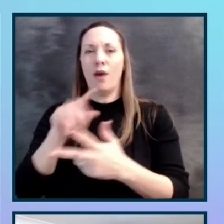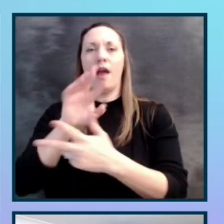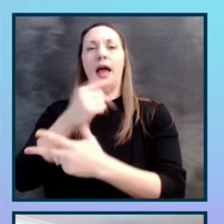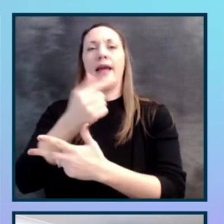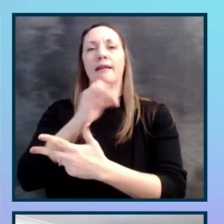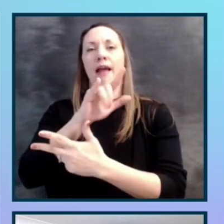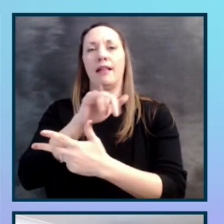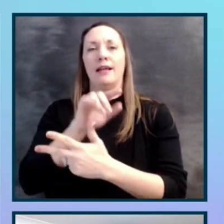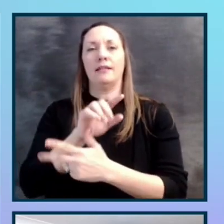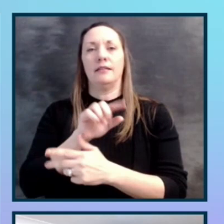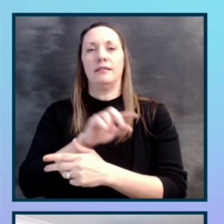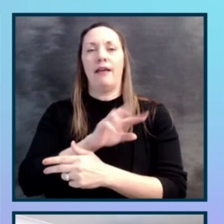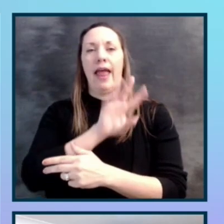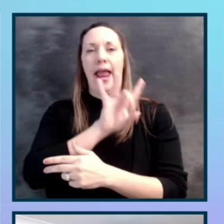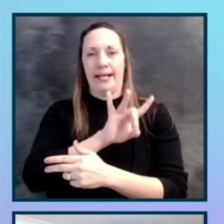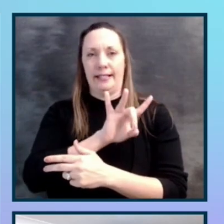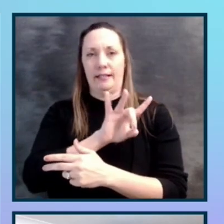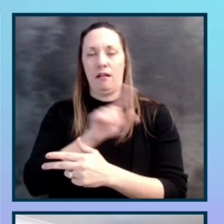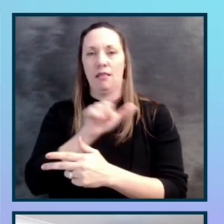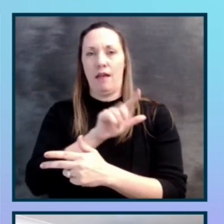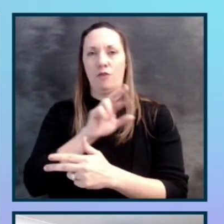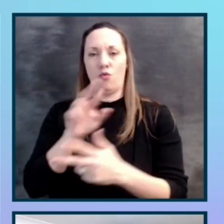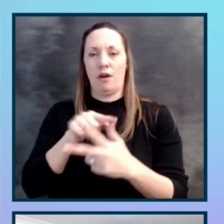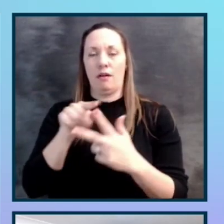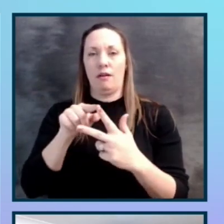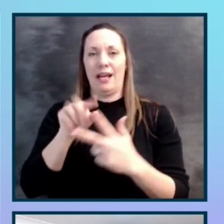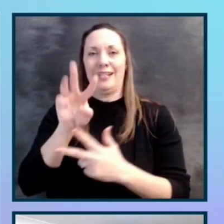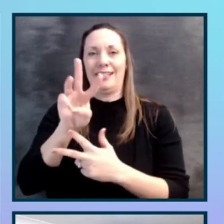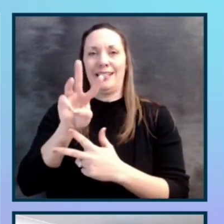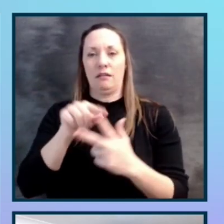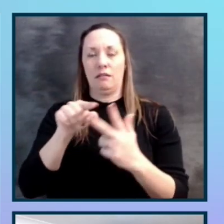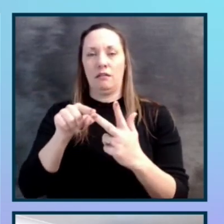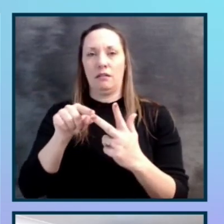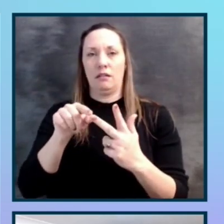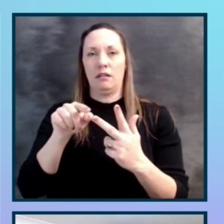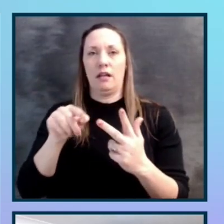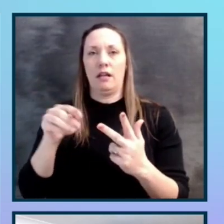A brig has six and a sloop has four. So that indicates, you know,